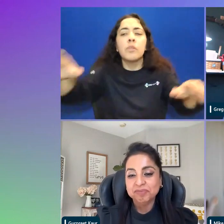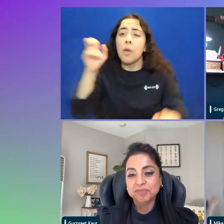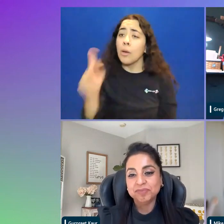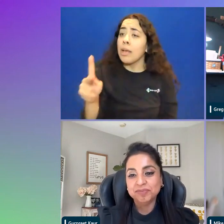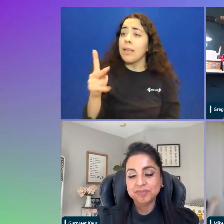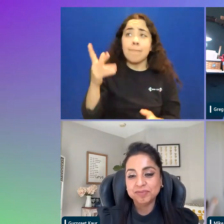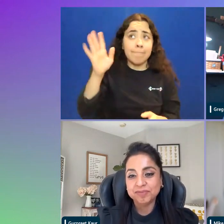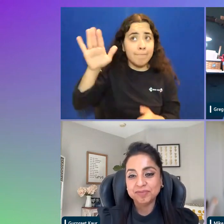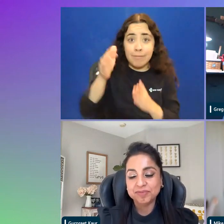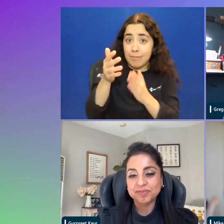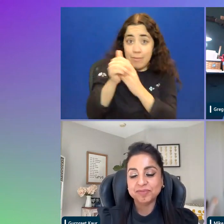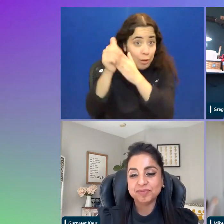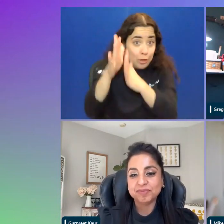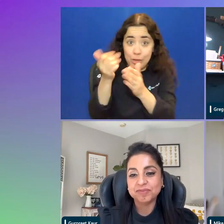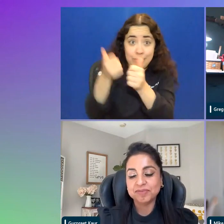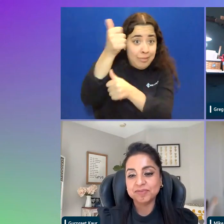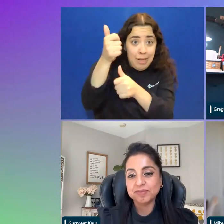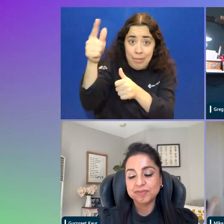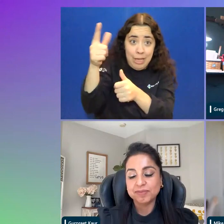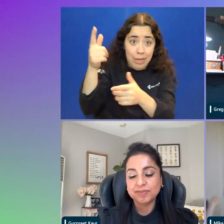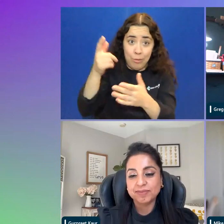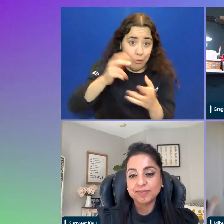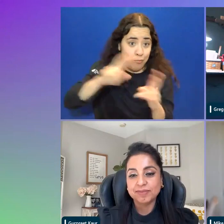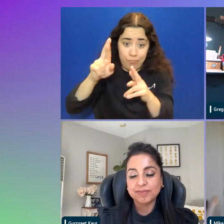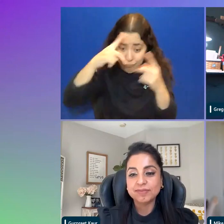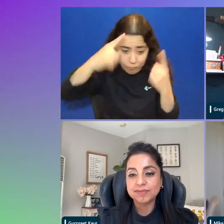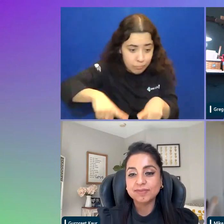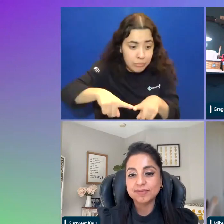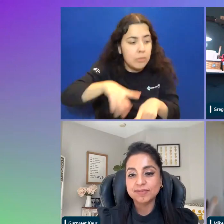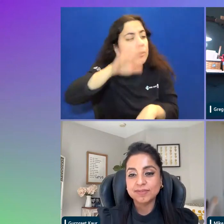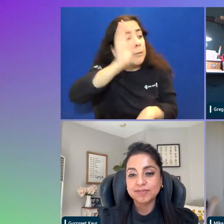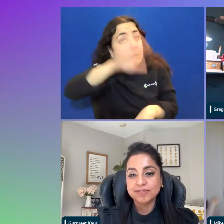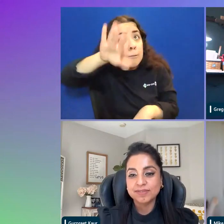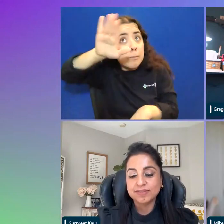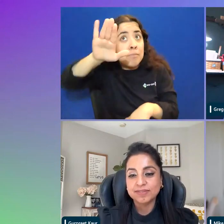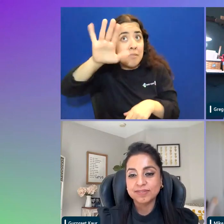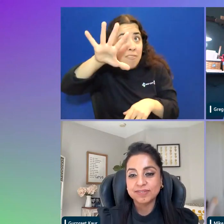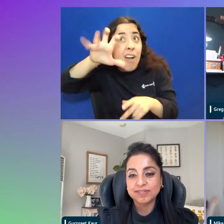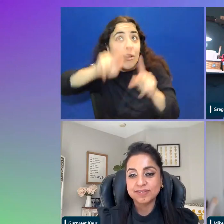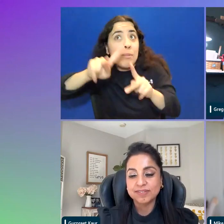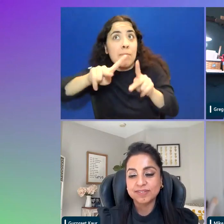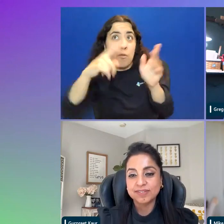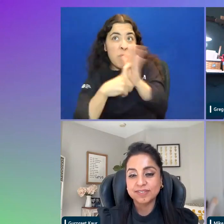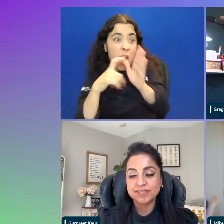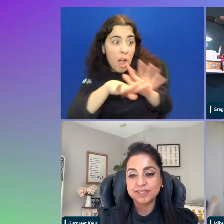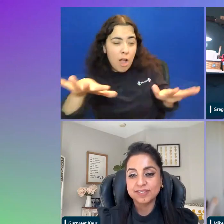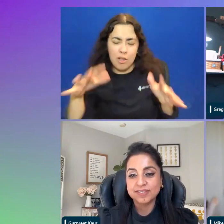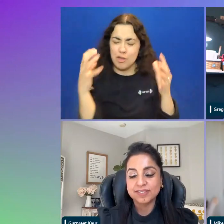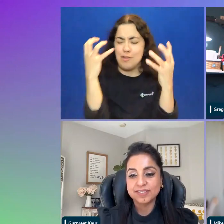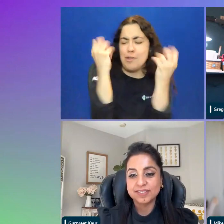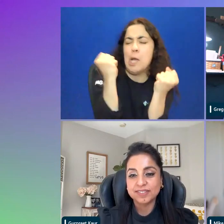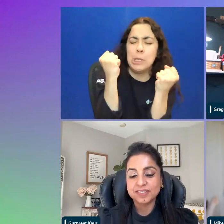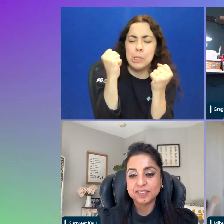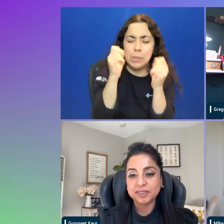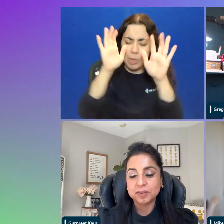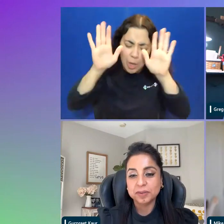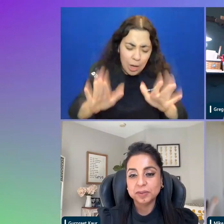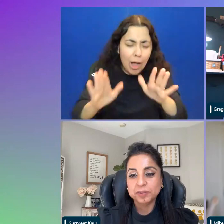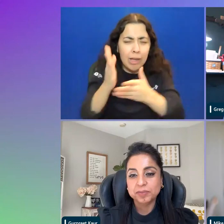teach all like 500 people in the company. Like let's go make this mandatory. And we're like, this was awesome. We claim victory. We're like this is awesome. So many people now know how to